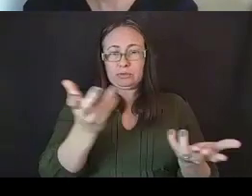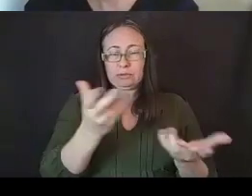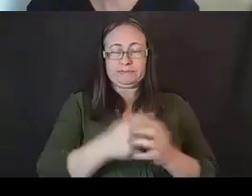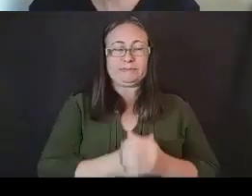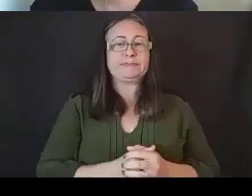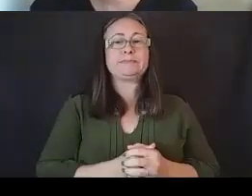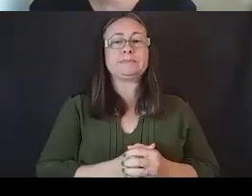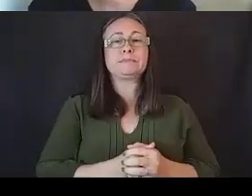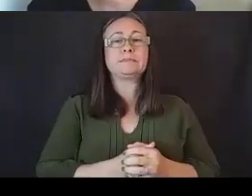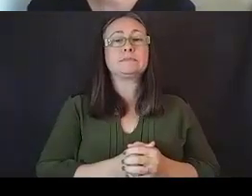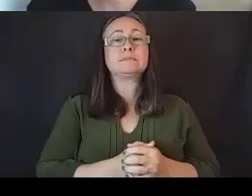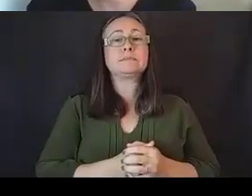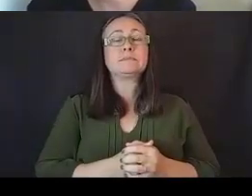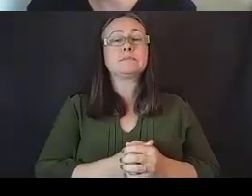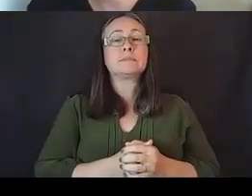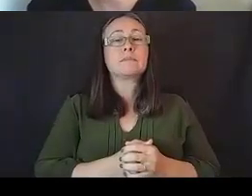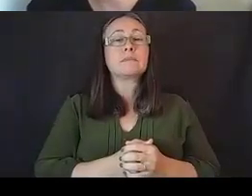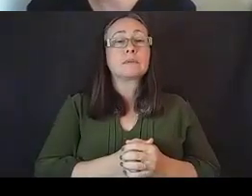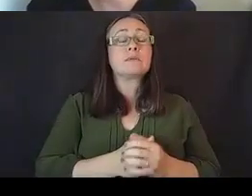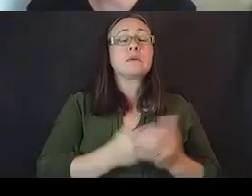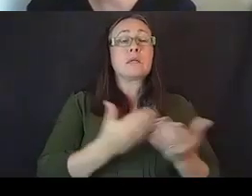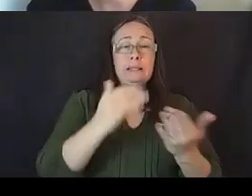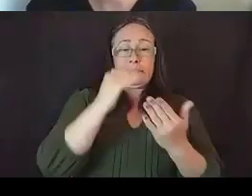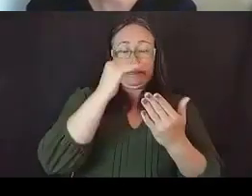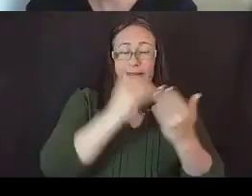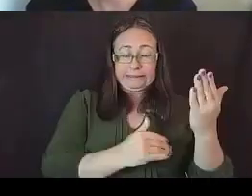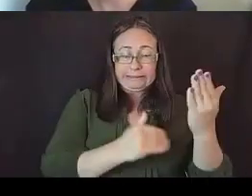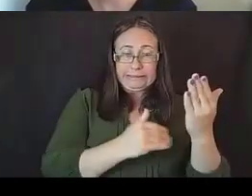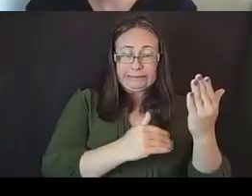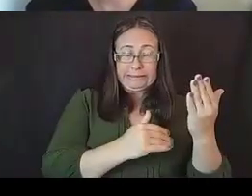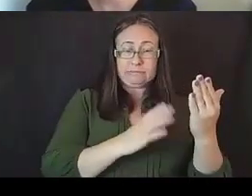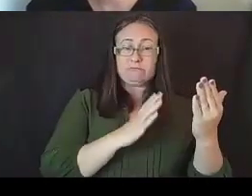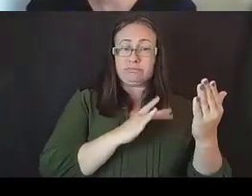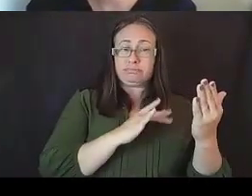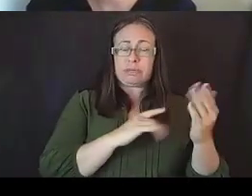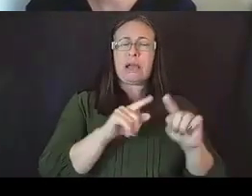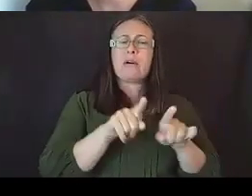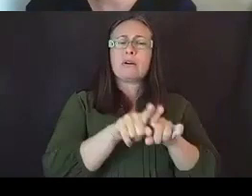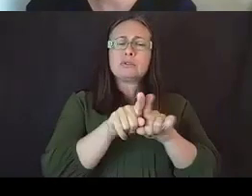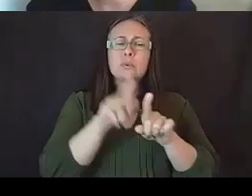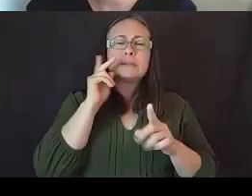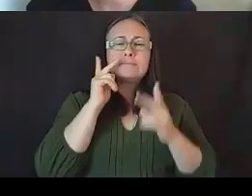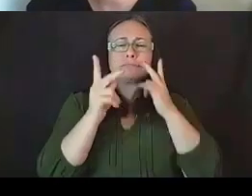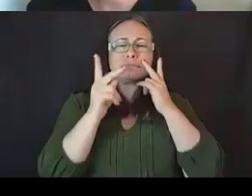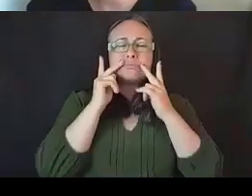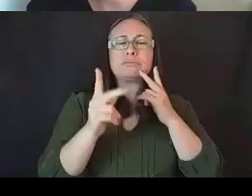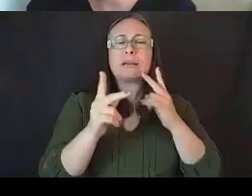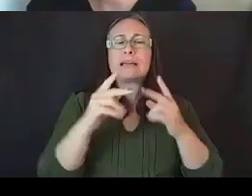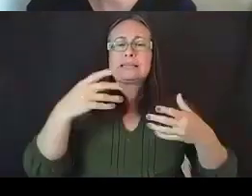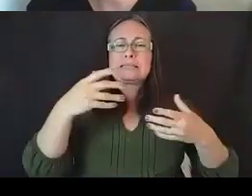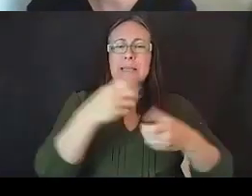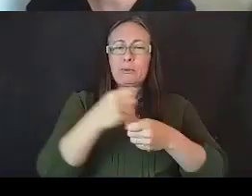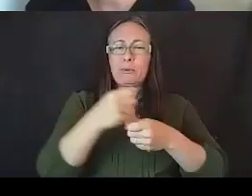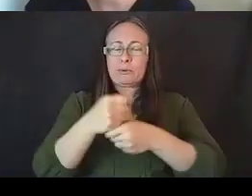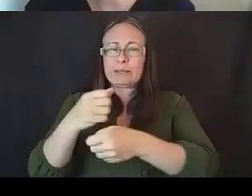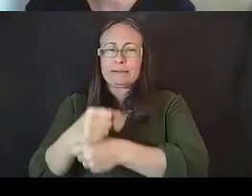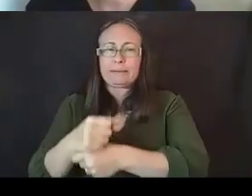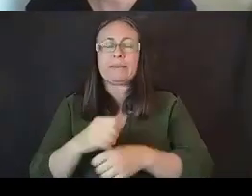In addition to the list of the most similar projects from RePORTER, you'll see visual summaries of the Institutes and Centers, activity codes,